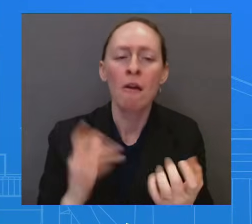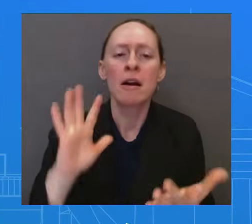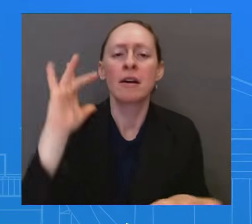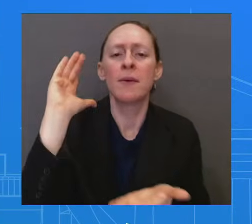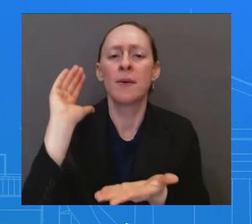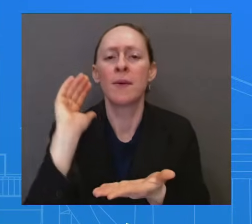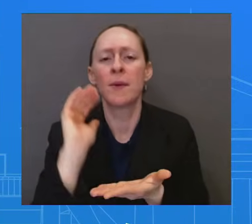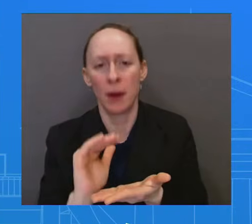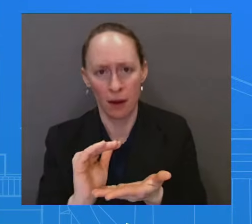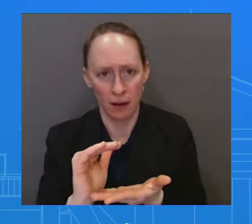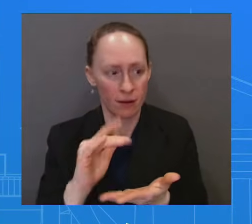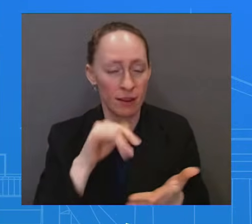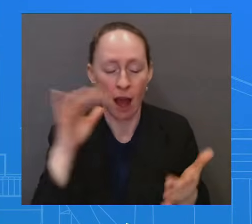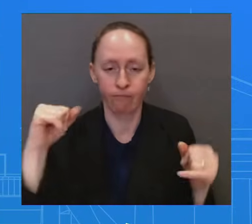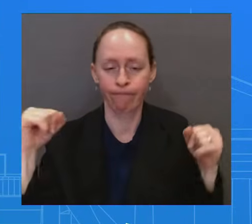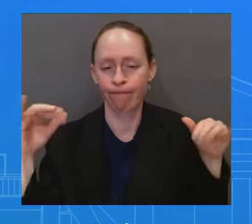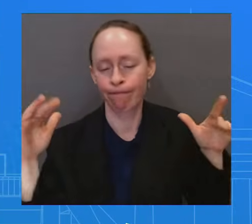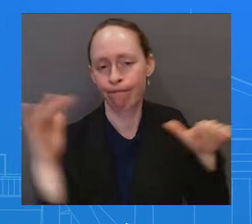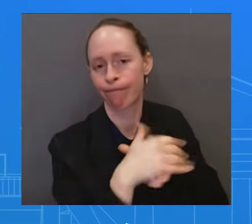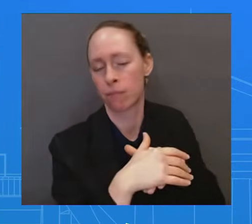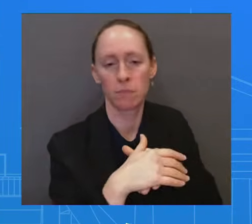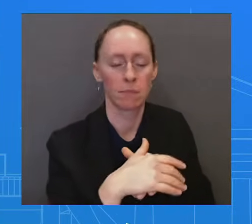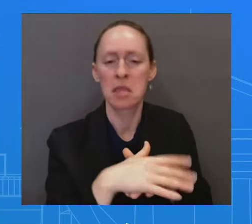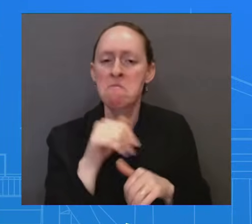But we do believe -- we believe that a transition,